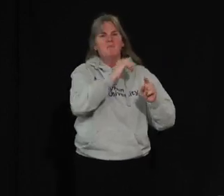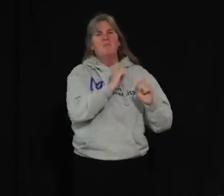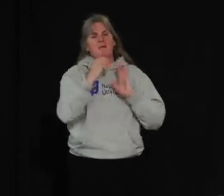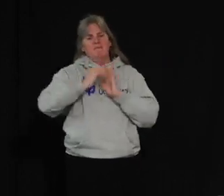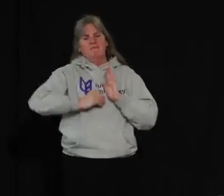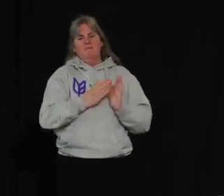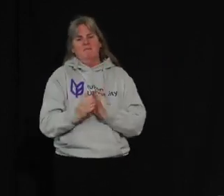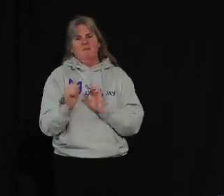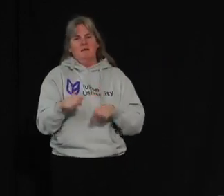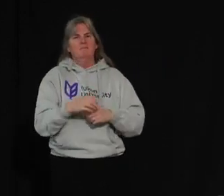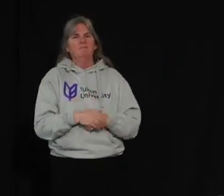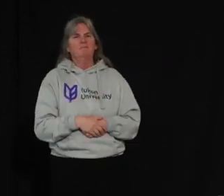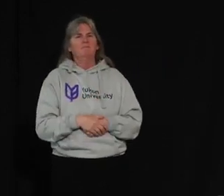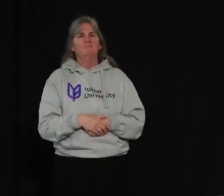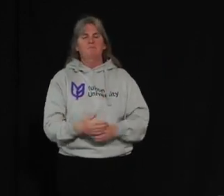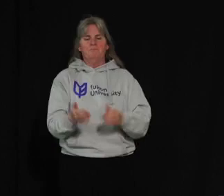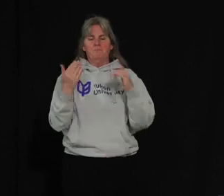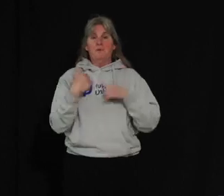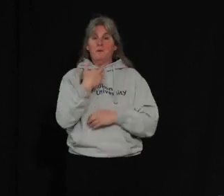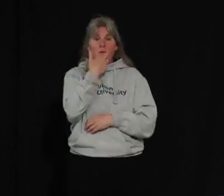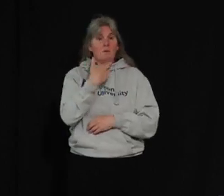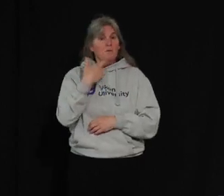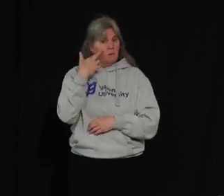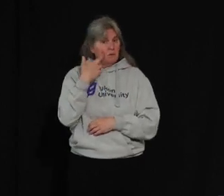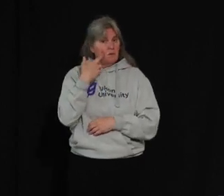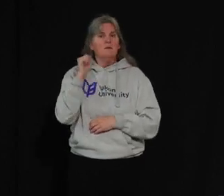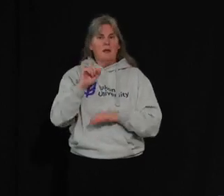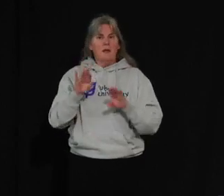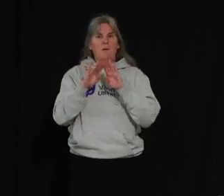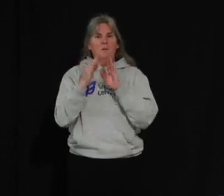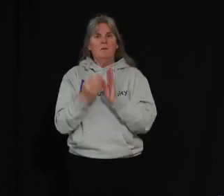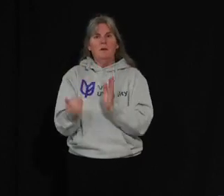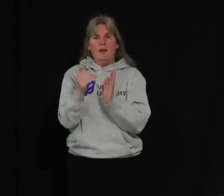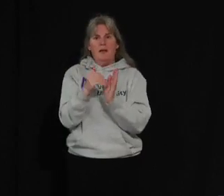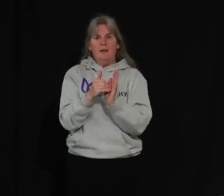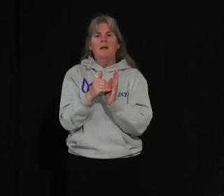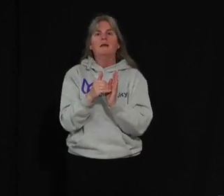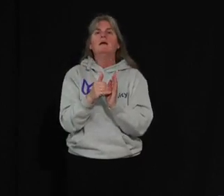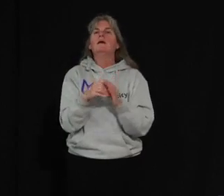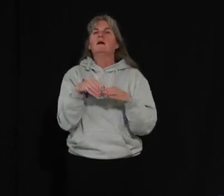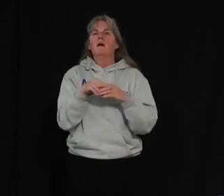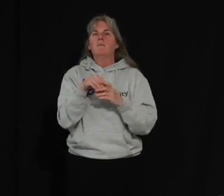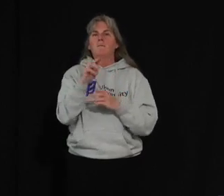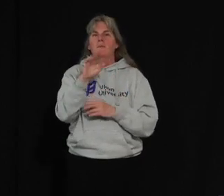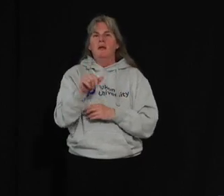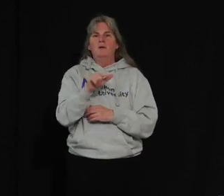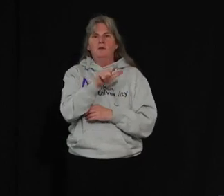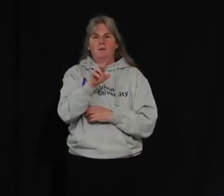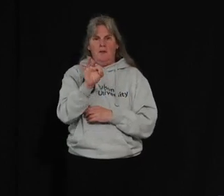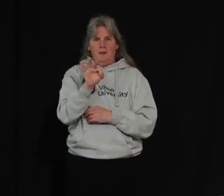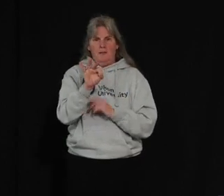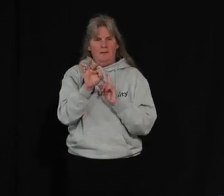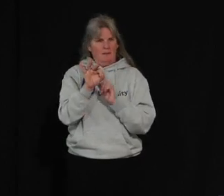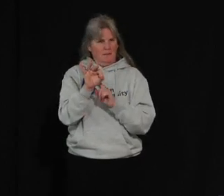Restaurants, again as the premier said, will be able to reopen for in-house dining on May 29th.